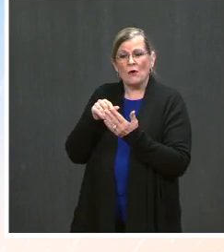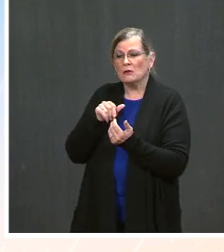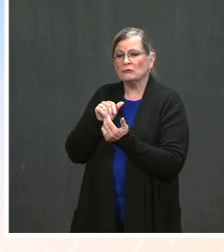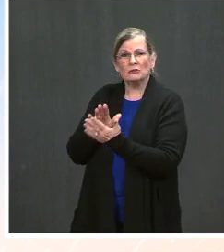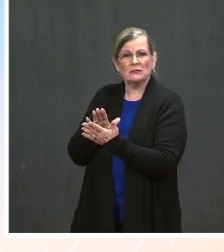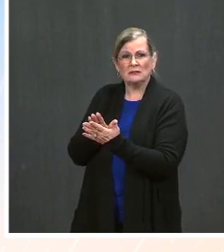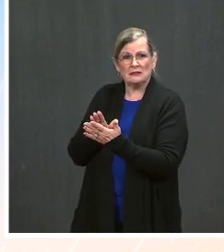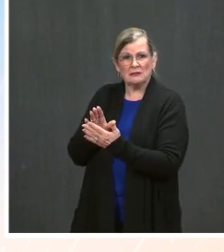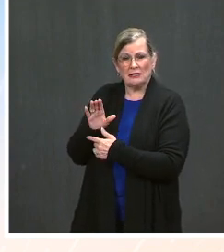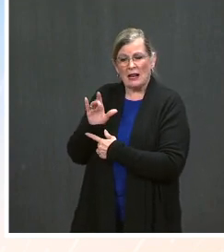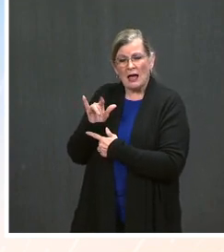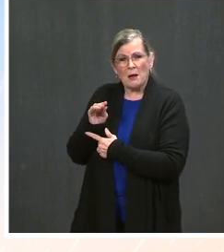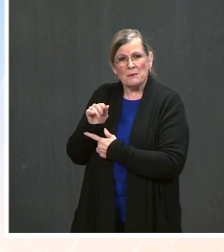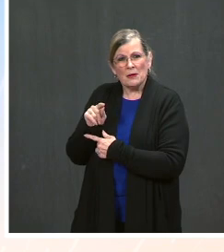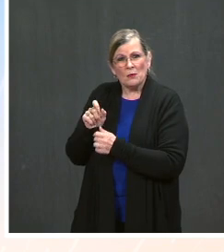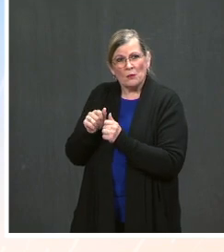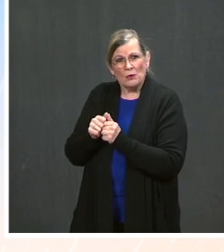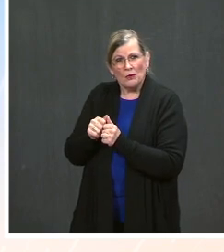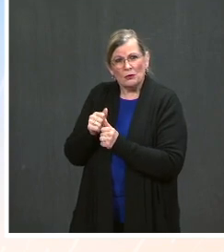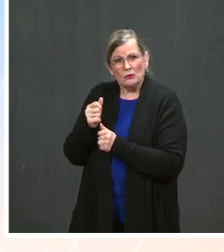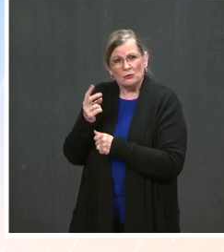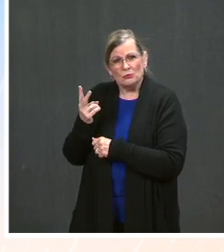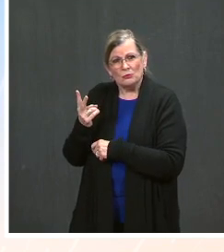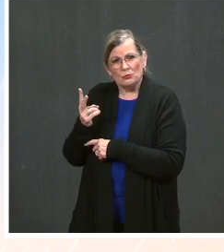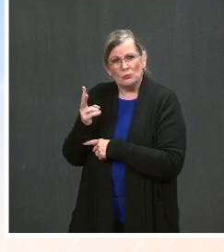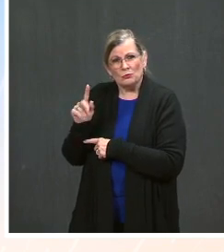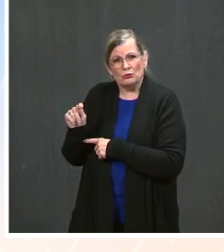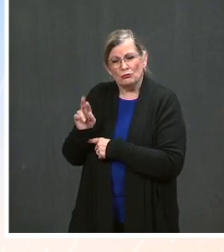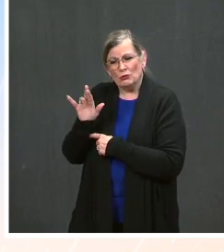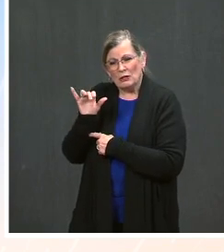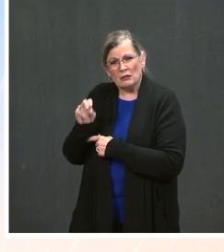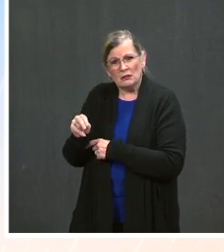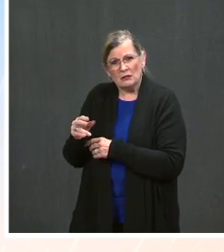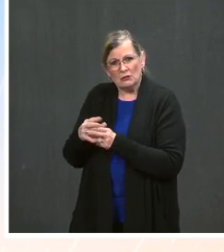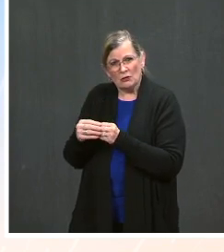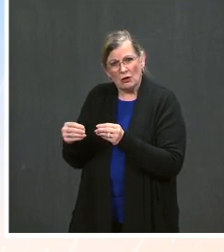this two-trillion-dollar package is a climate bill, in many ways,